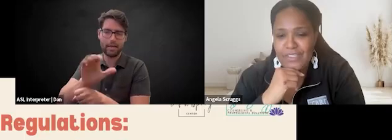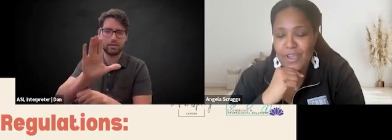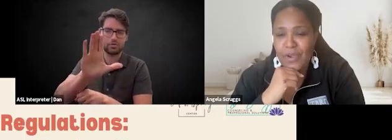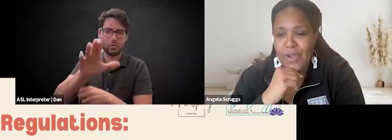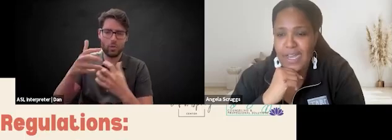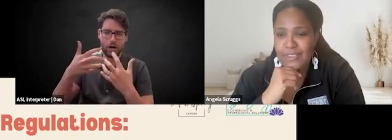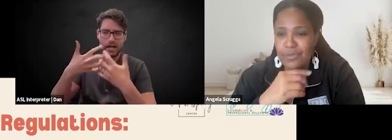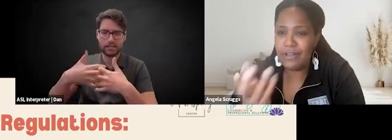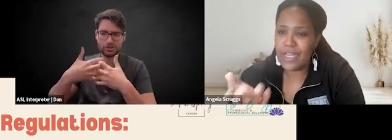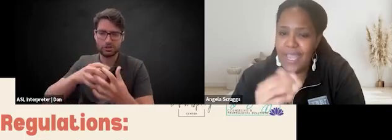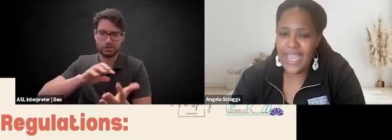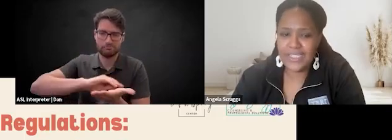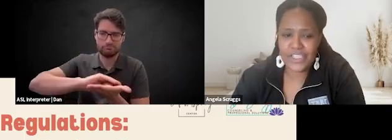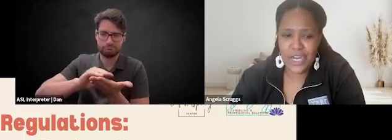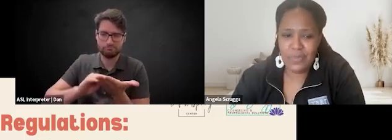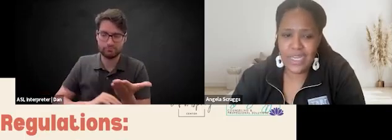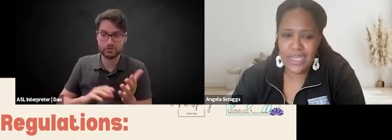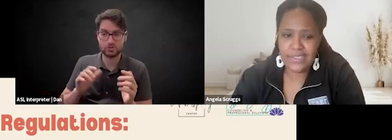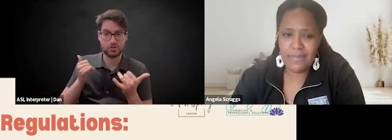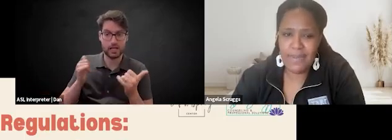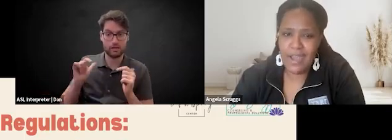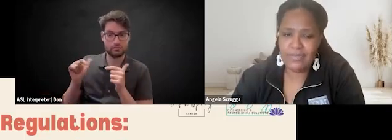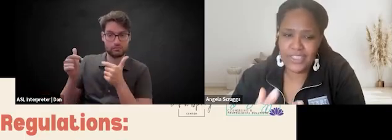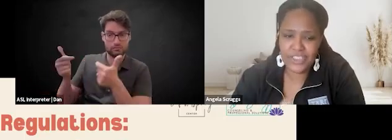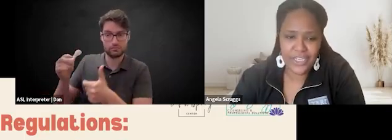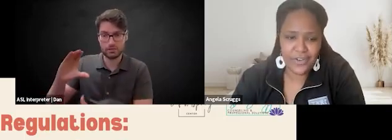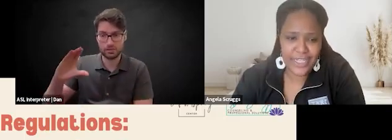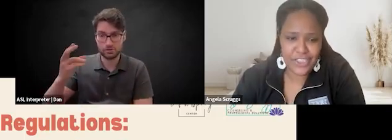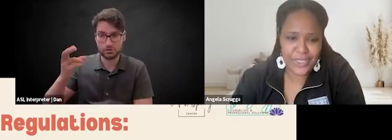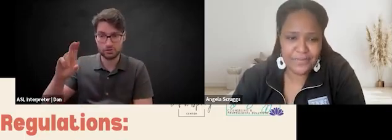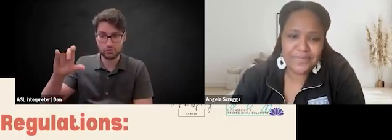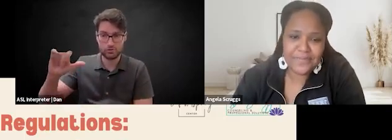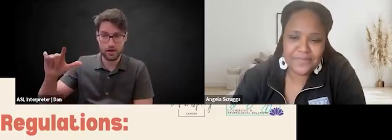So, um... Cherrell, go ahead and share with us about the check your engine.